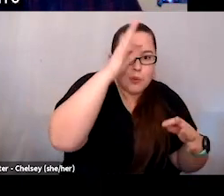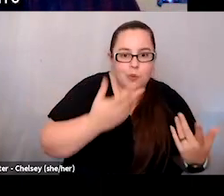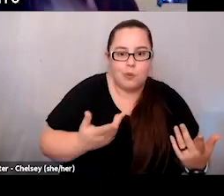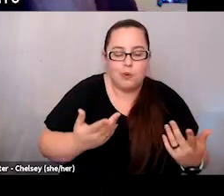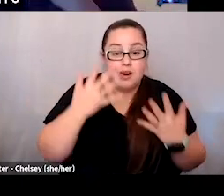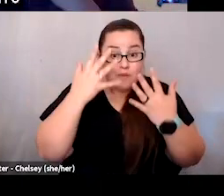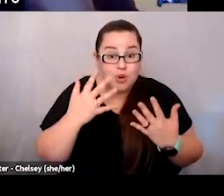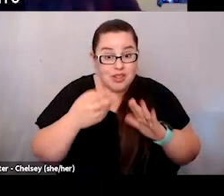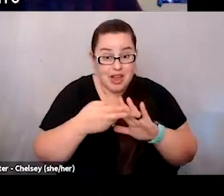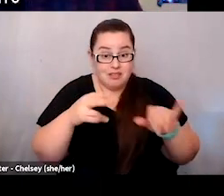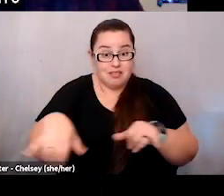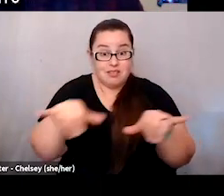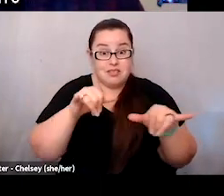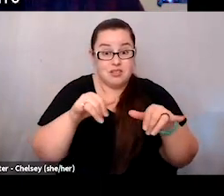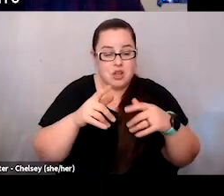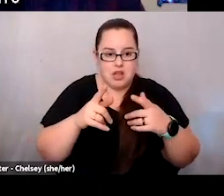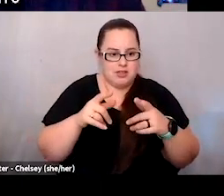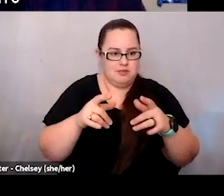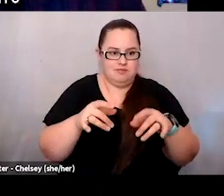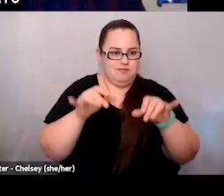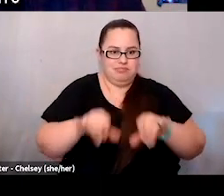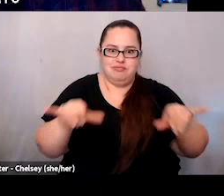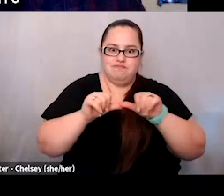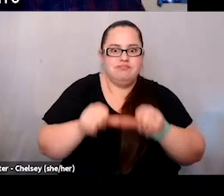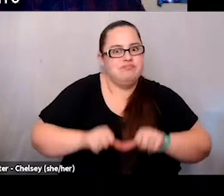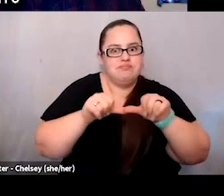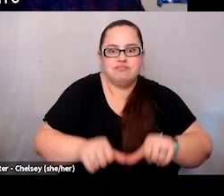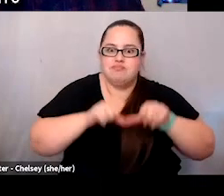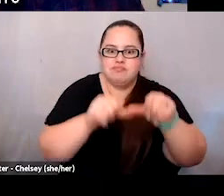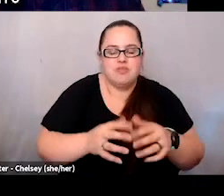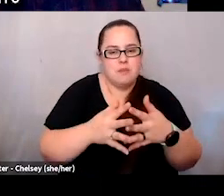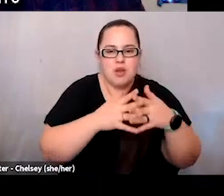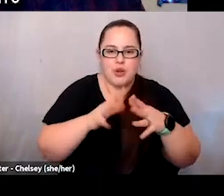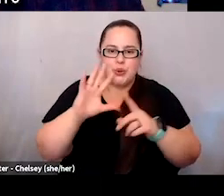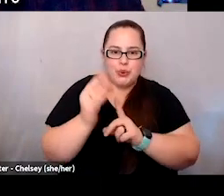they just don't know. And unfortunately, these stereotypical views are perpetuated in